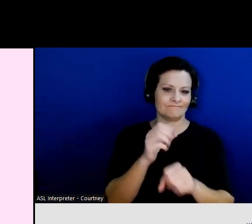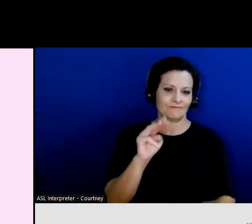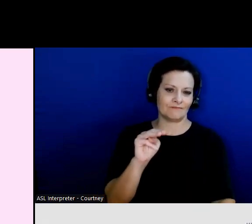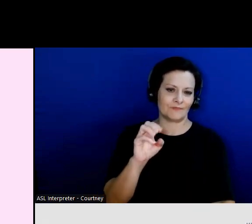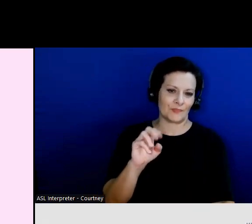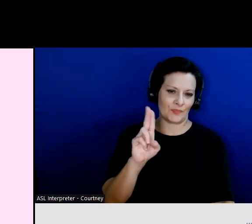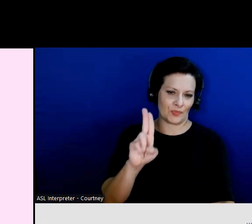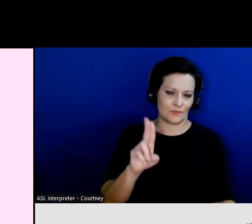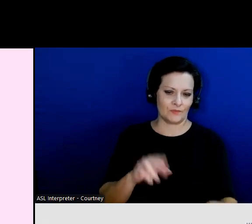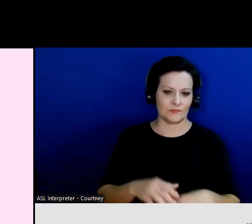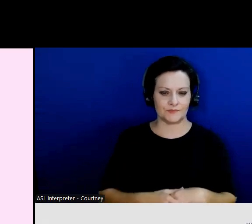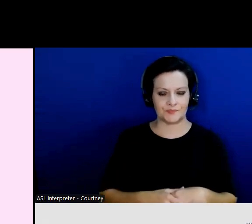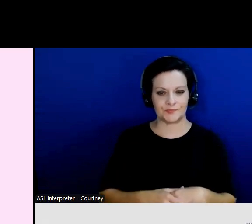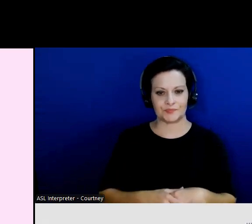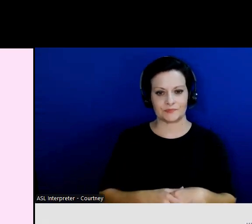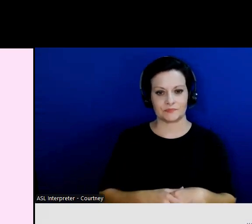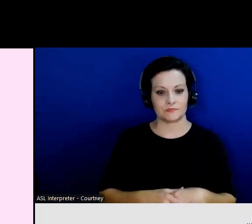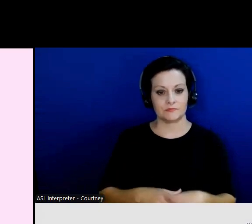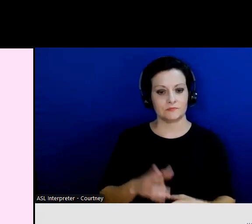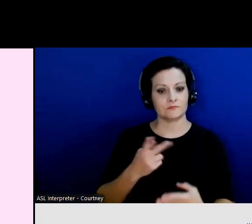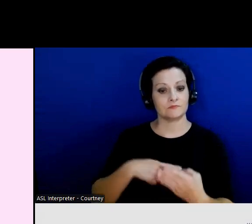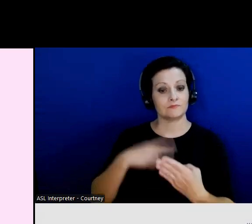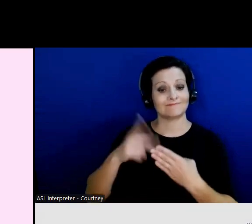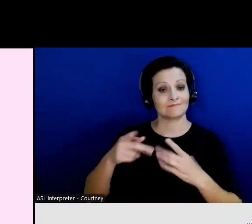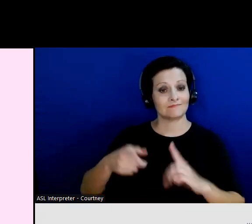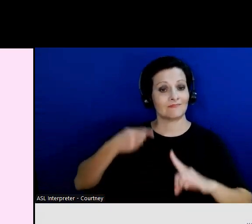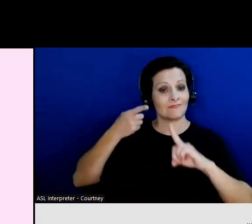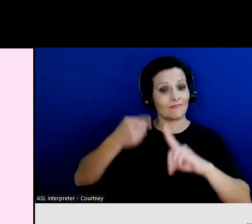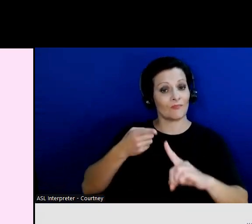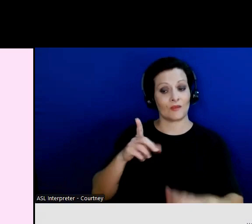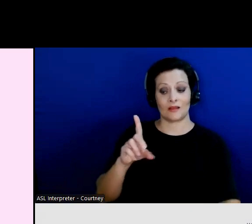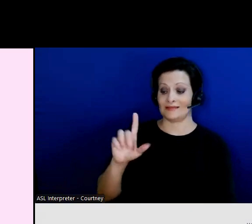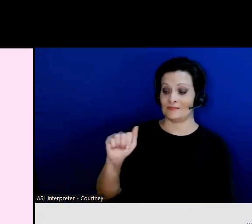This program is designed to bring disability organizations and victim